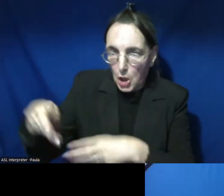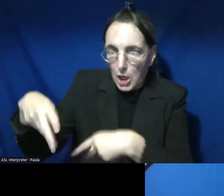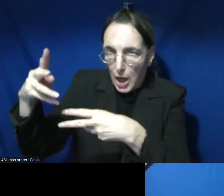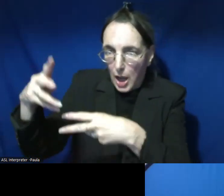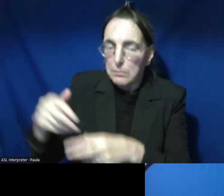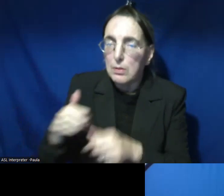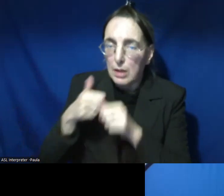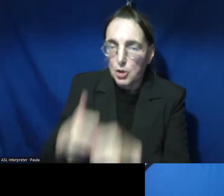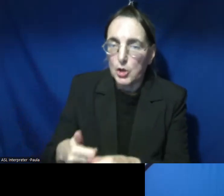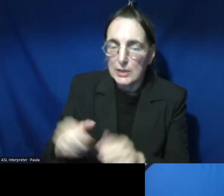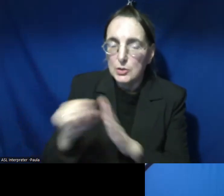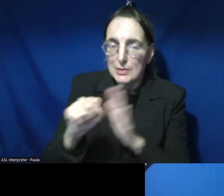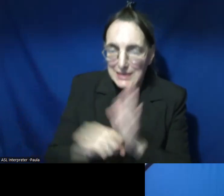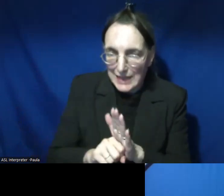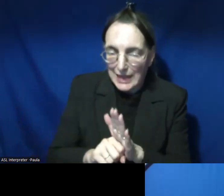whether or not a state